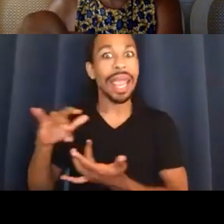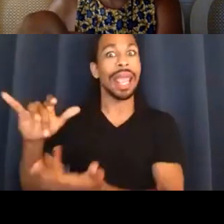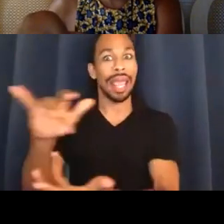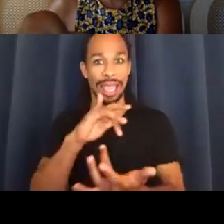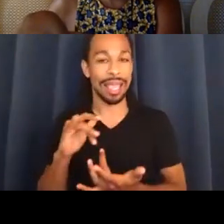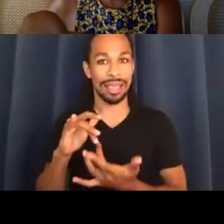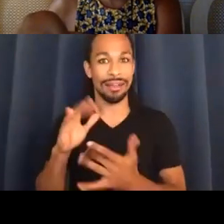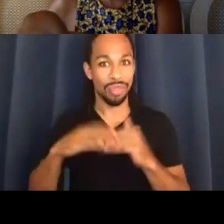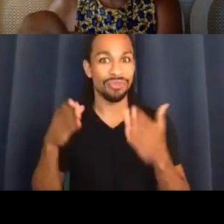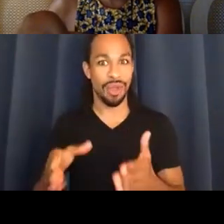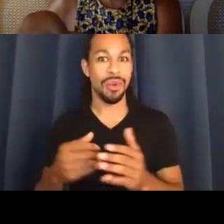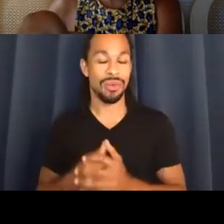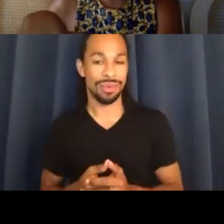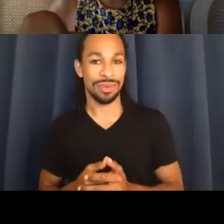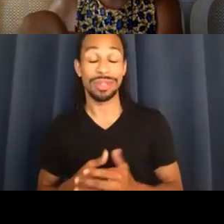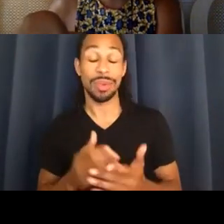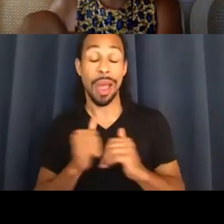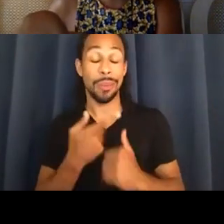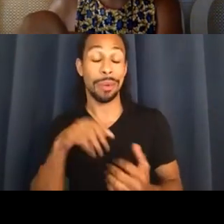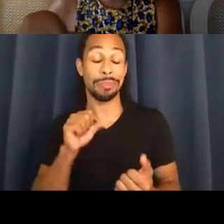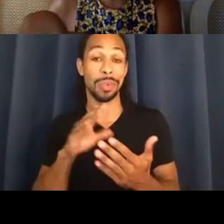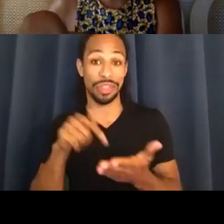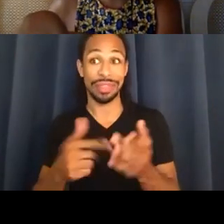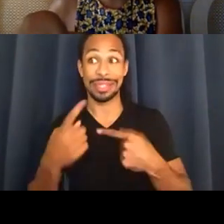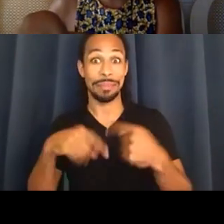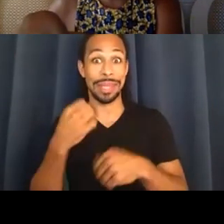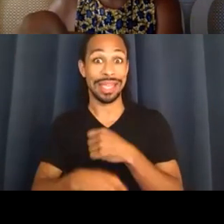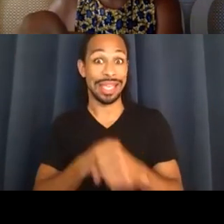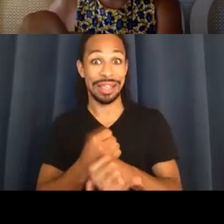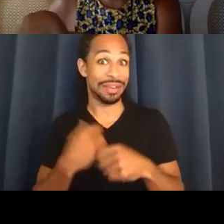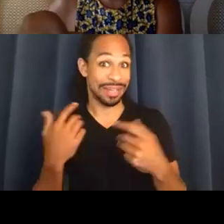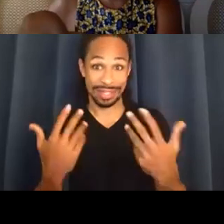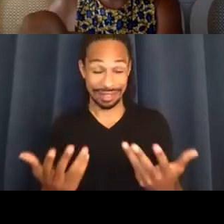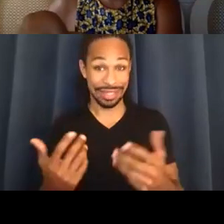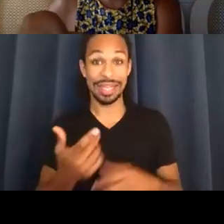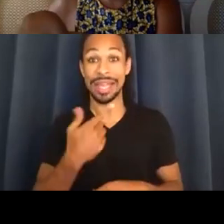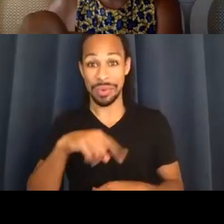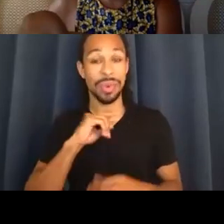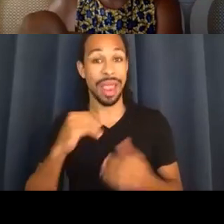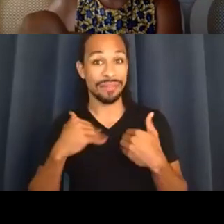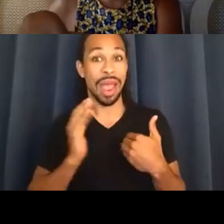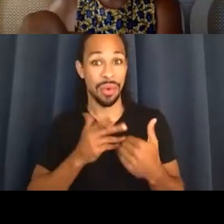approaching this, this upcoming year, is we have our dancers, our instructors and our